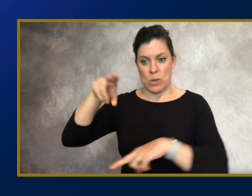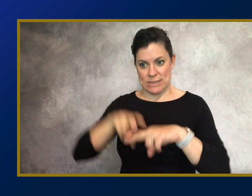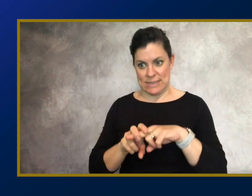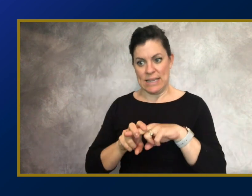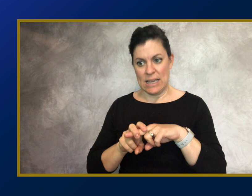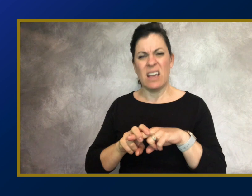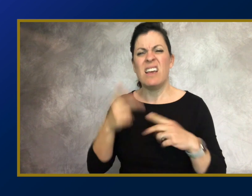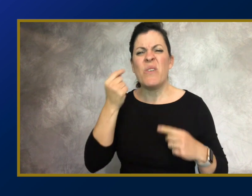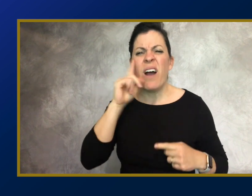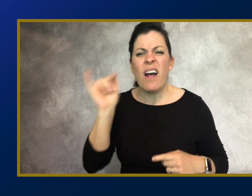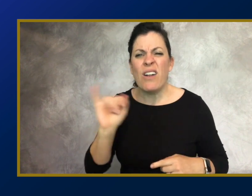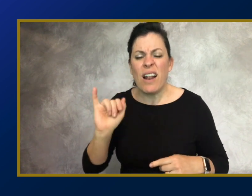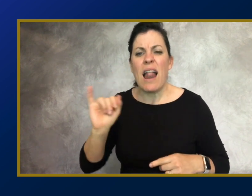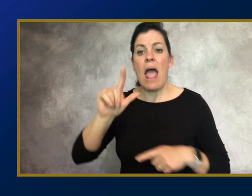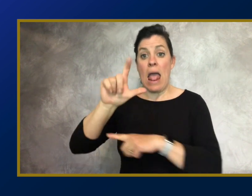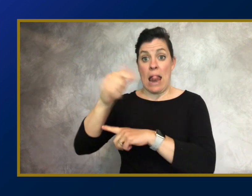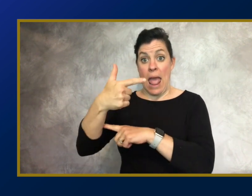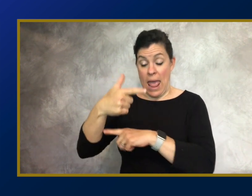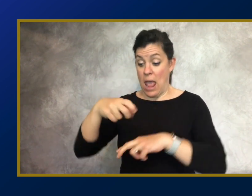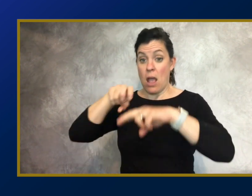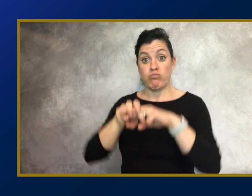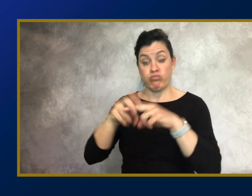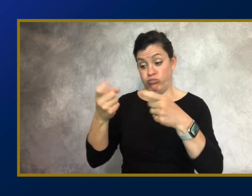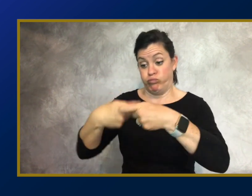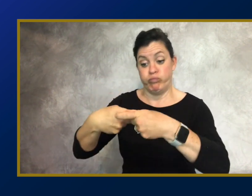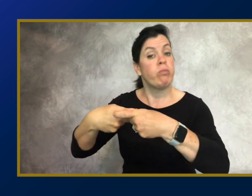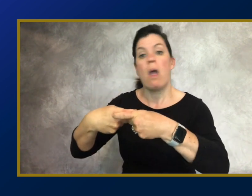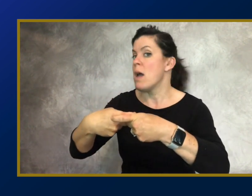And the reason they sit that way is, it creates a very wide base of support.